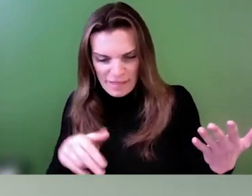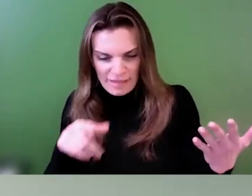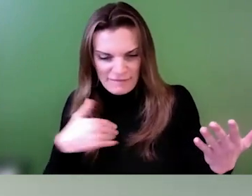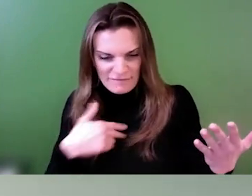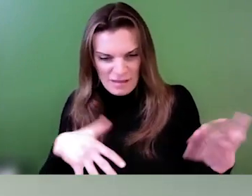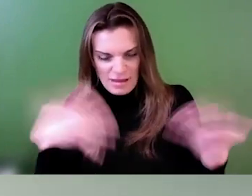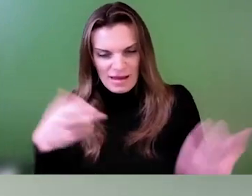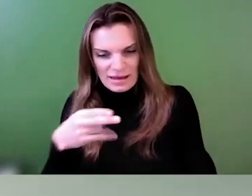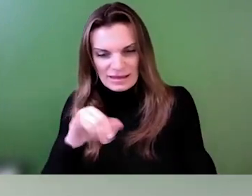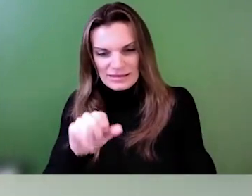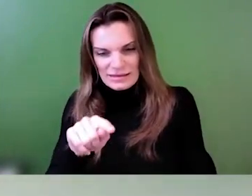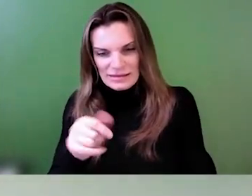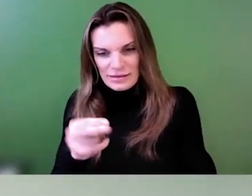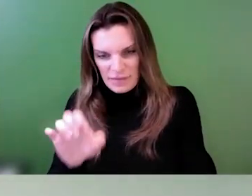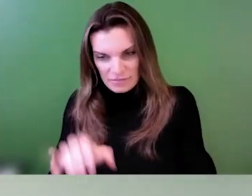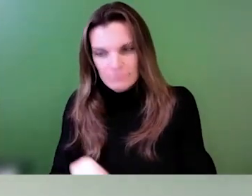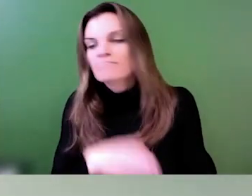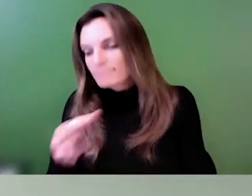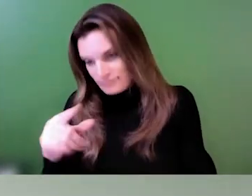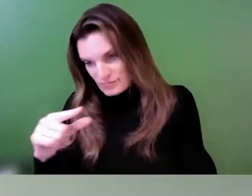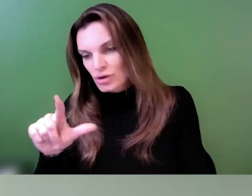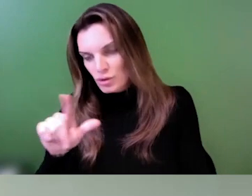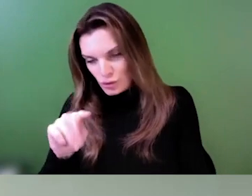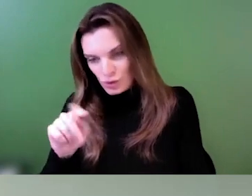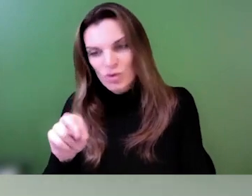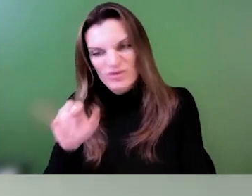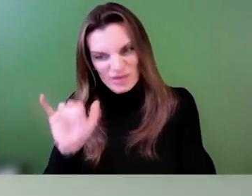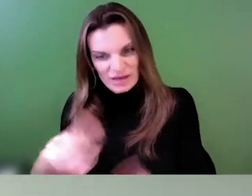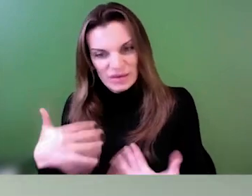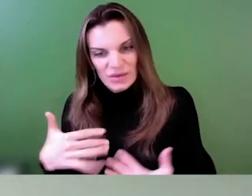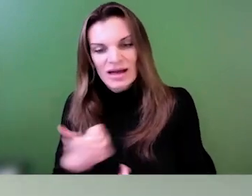if that helps. Glutin is another one. Yes I have celiac